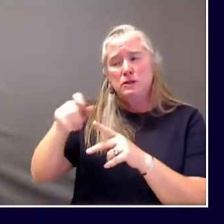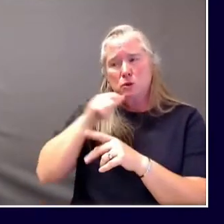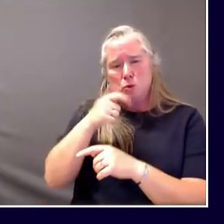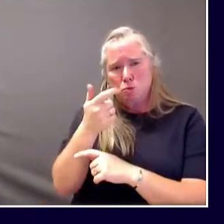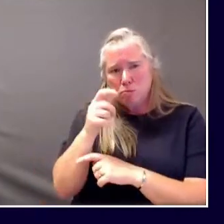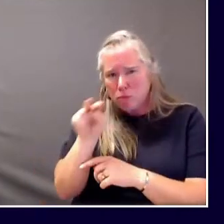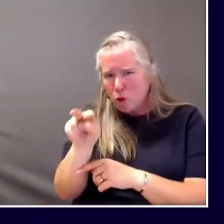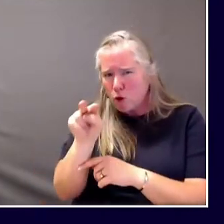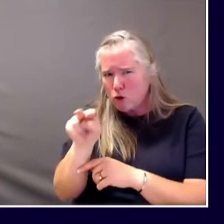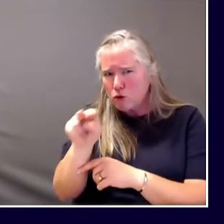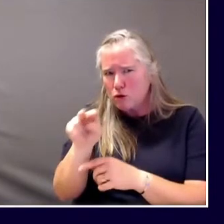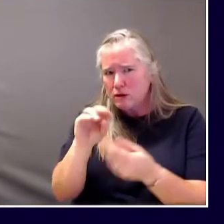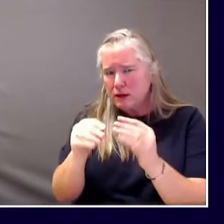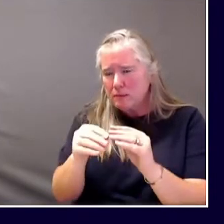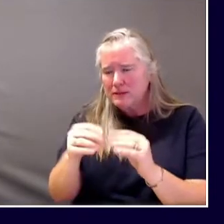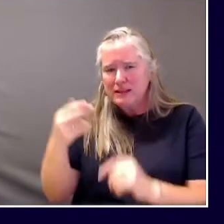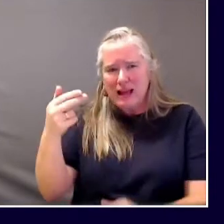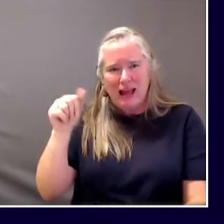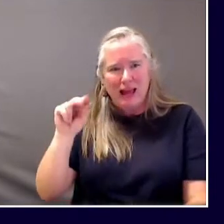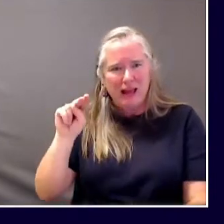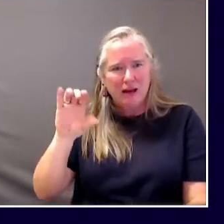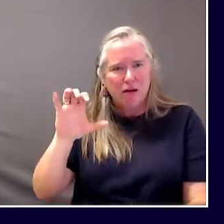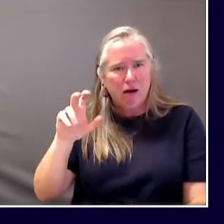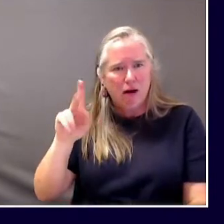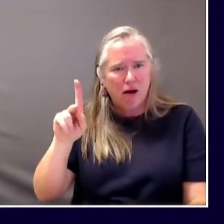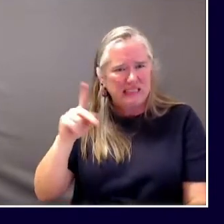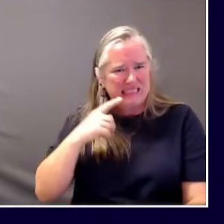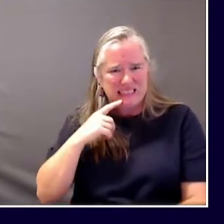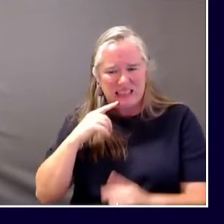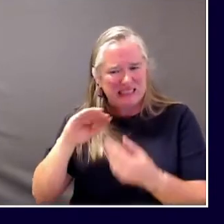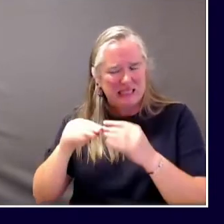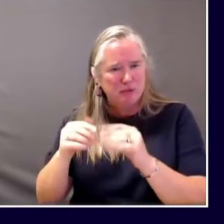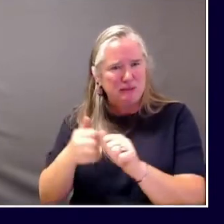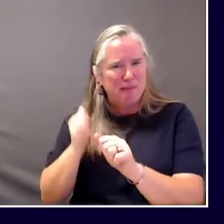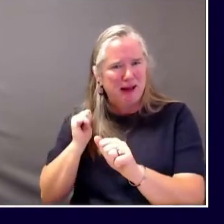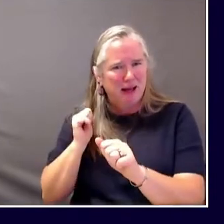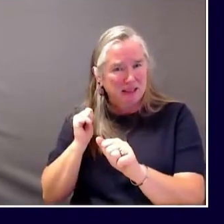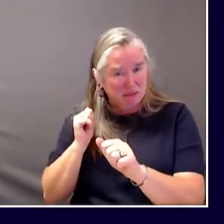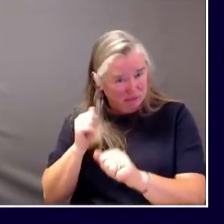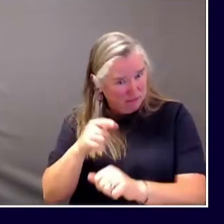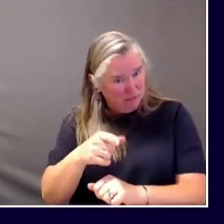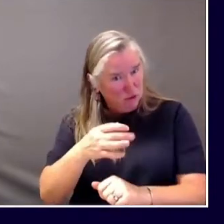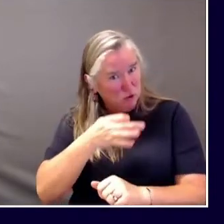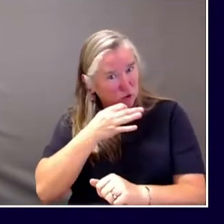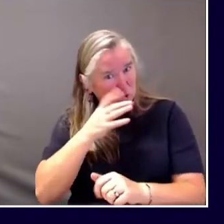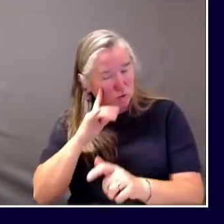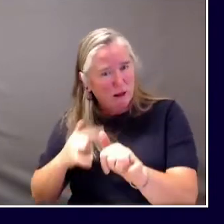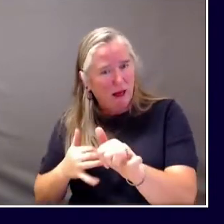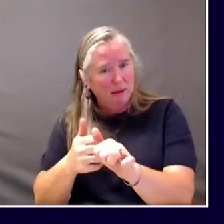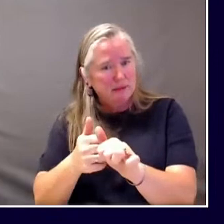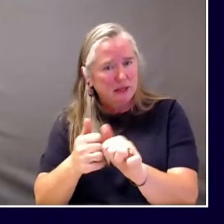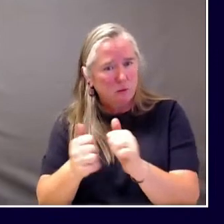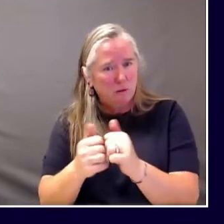they haven't been updated I will